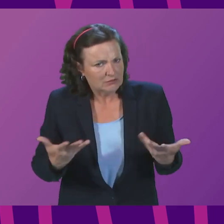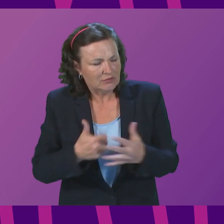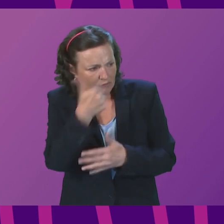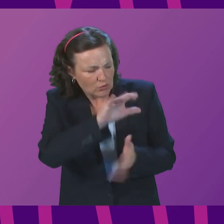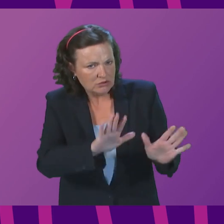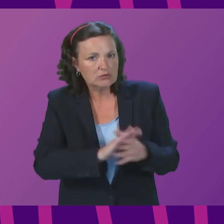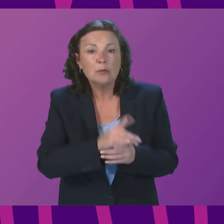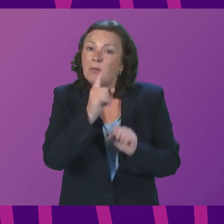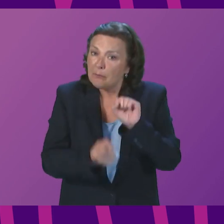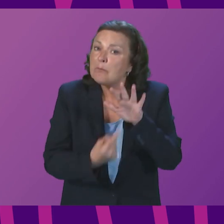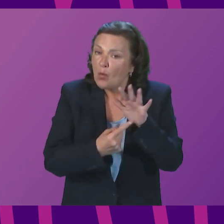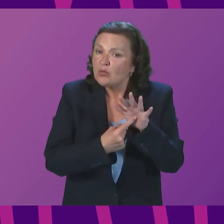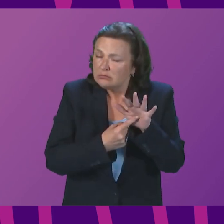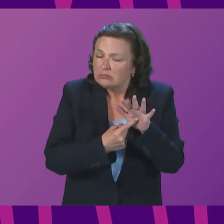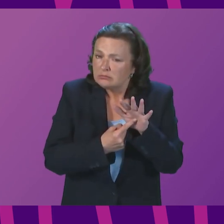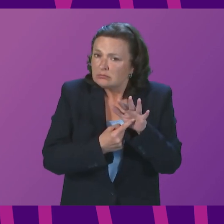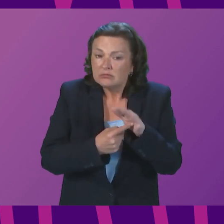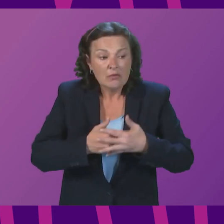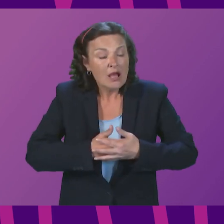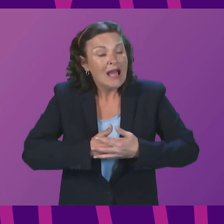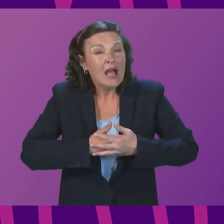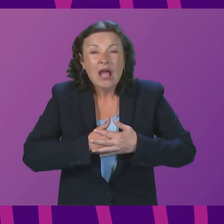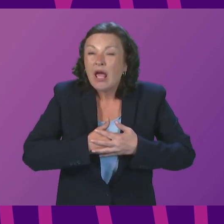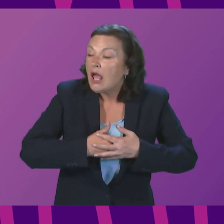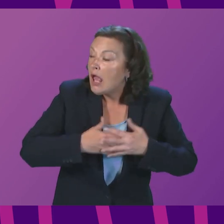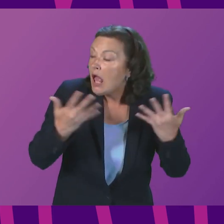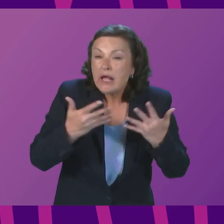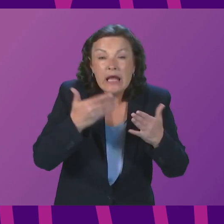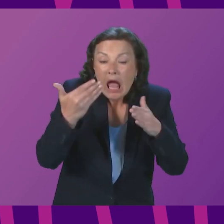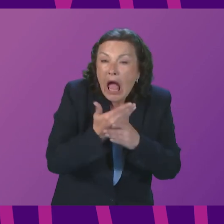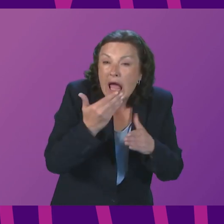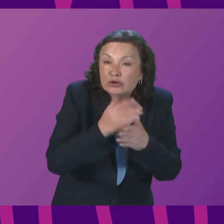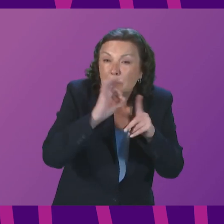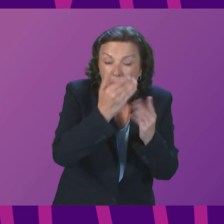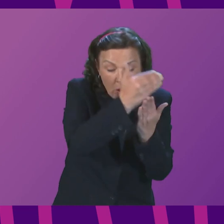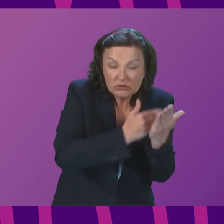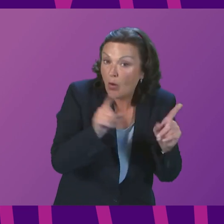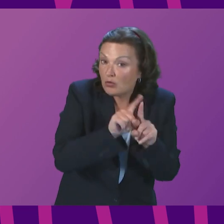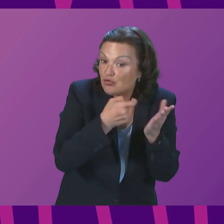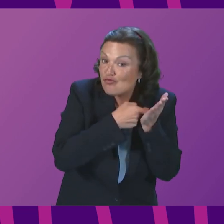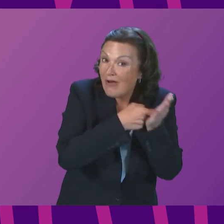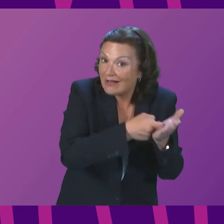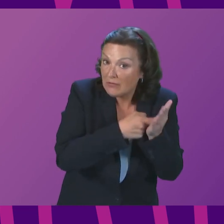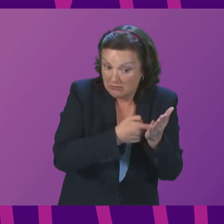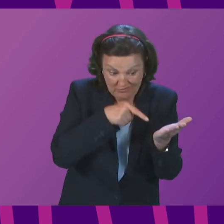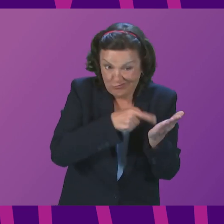It is important that we take forward all the action points and recommendations in “Women’s Health Plan”.